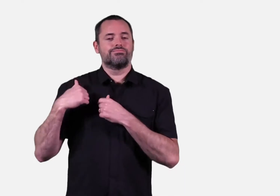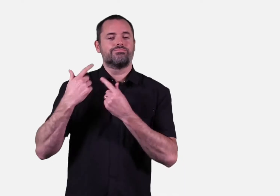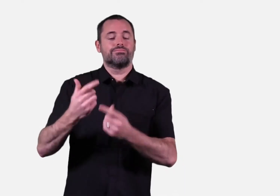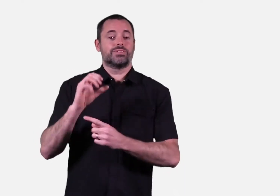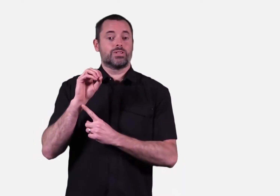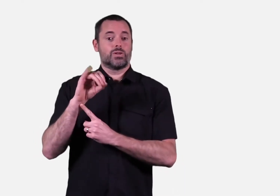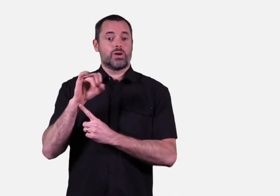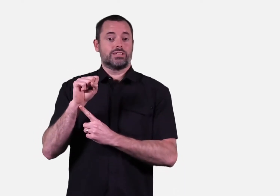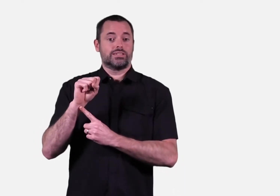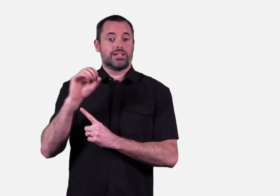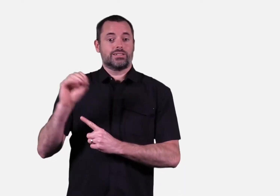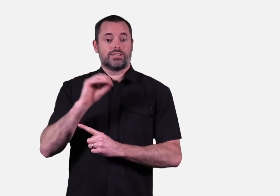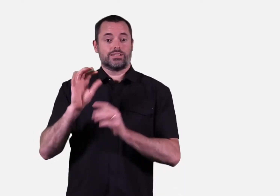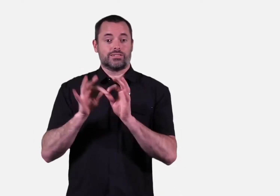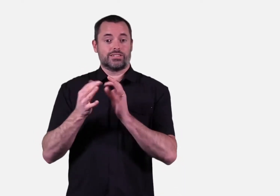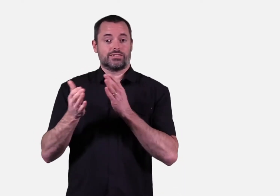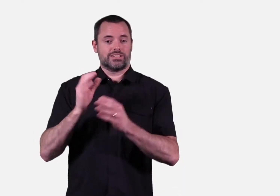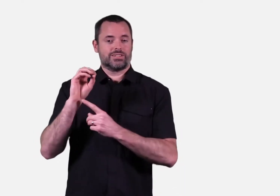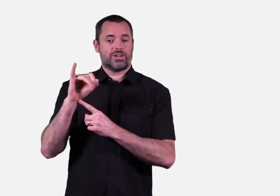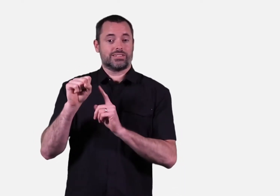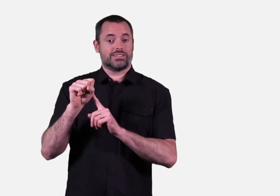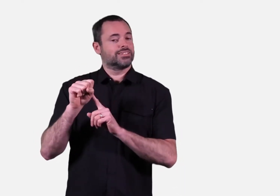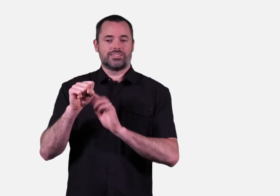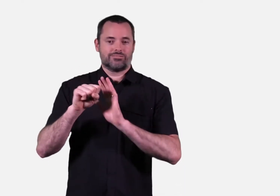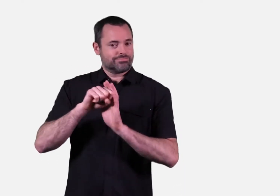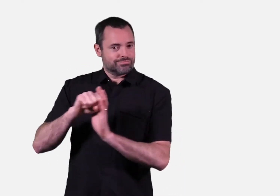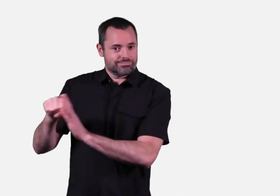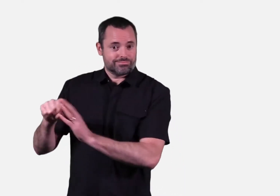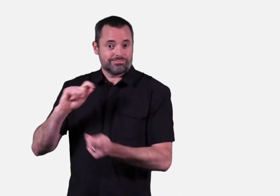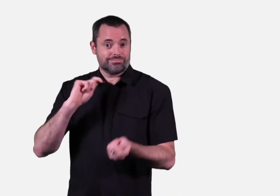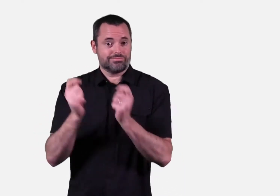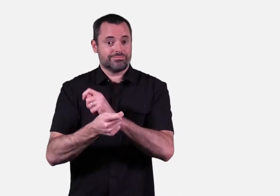will change its name to CHS Interpreting and Translation Services.